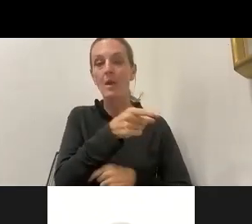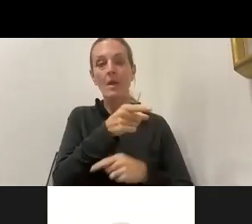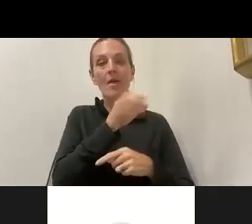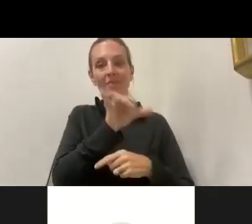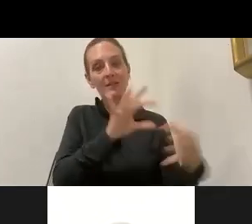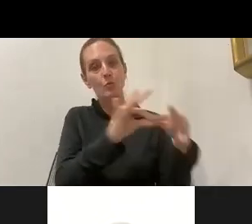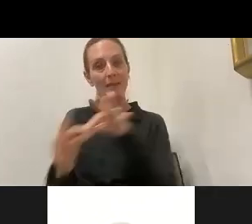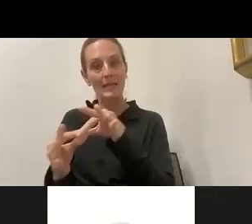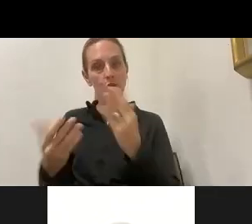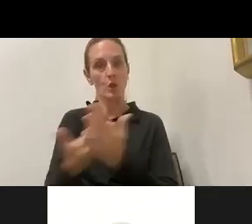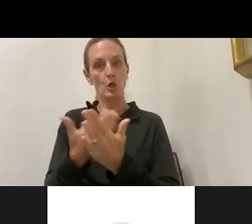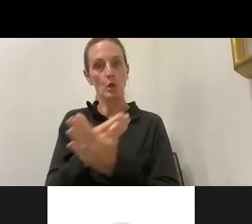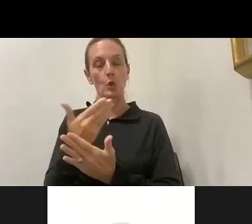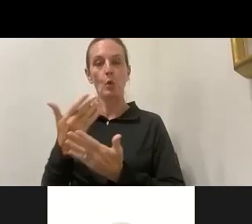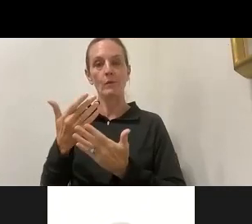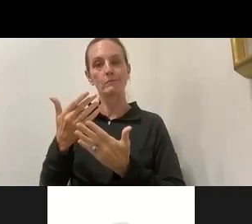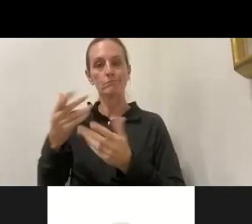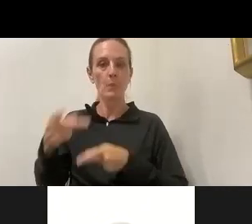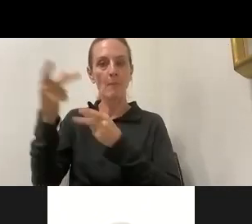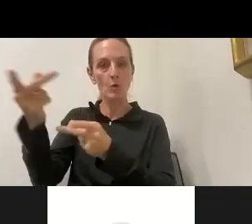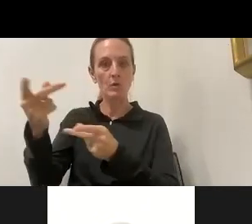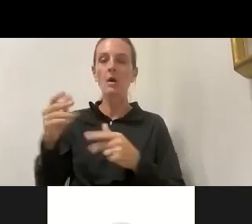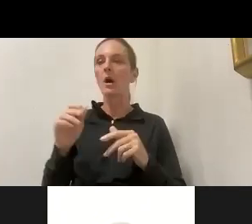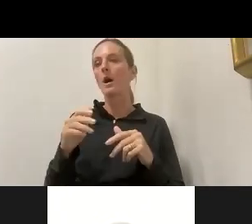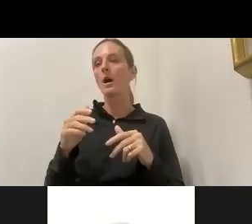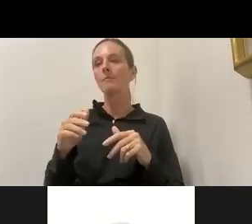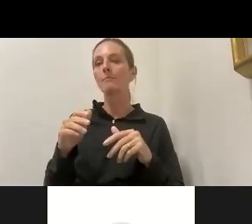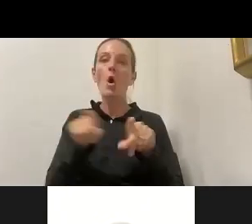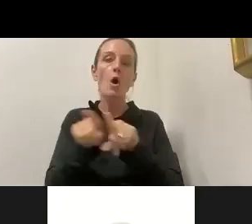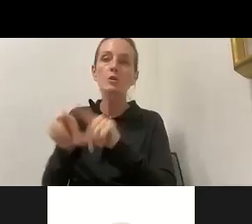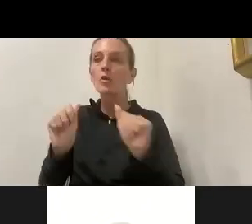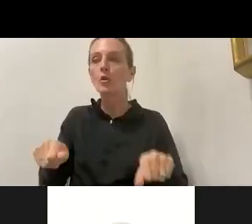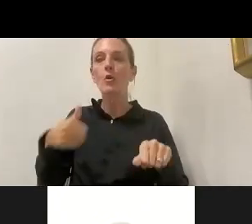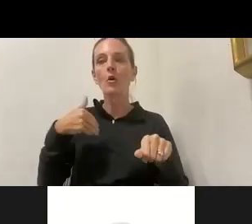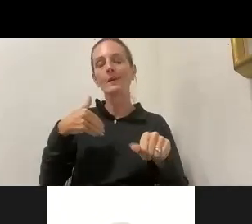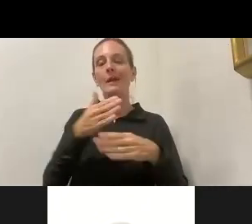sharing your community story, goals, visions. Having letters of support is really important too,